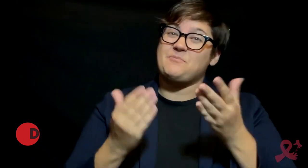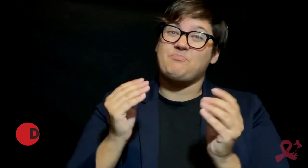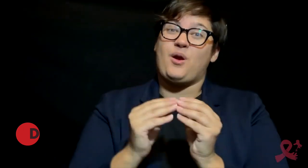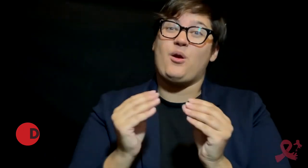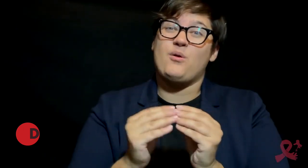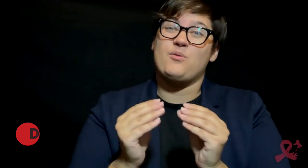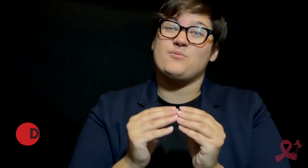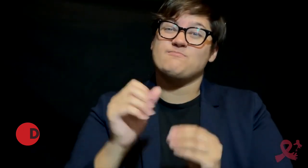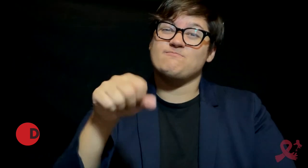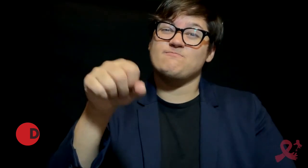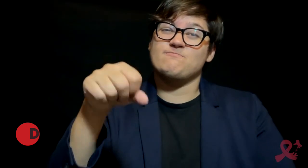It’s possible there are more.